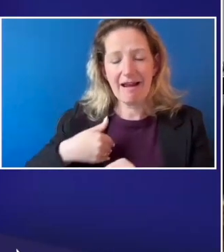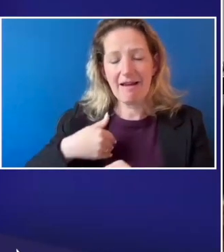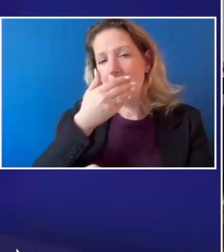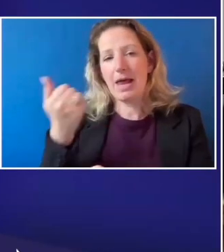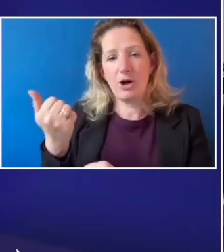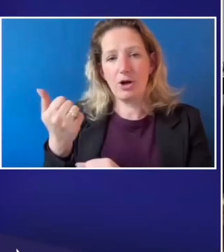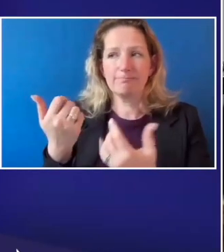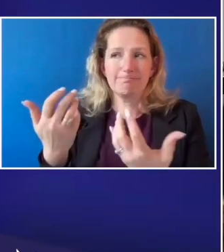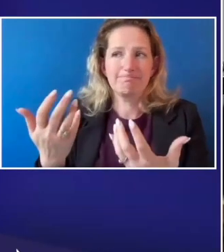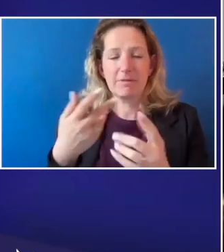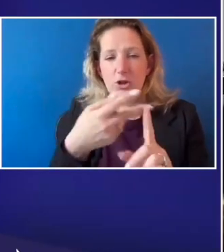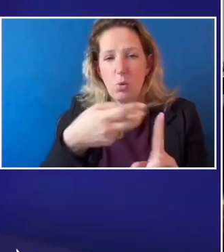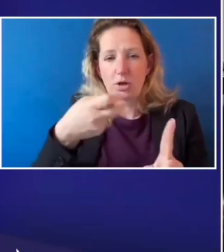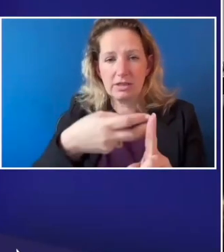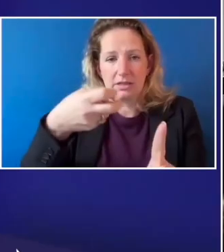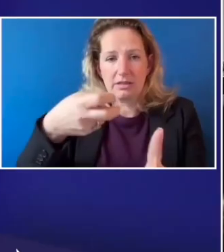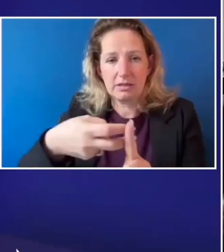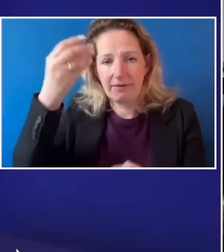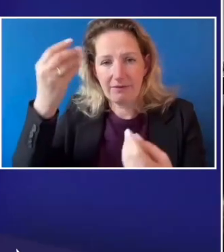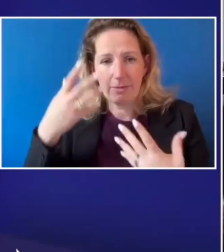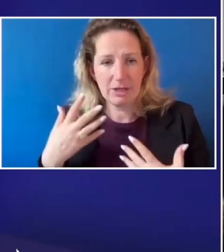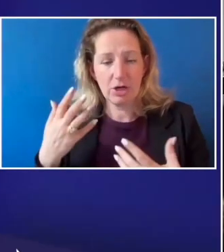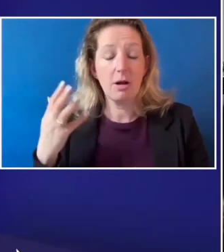And why I think that this is really useful.